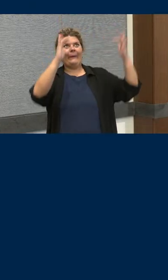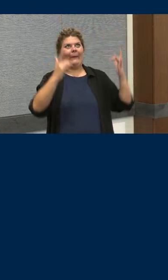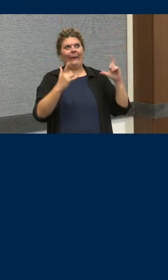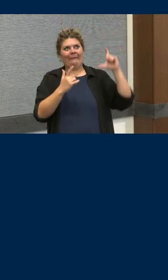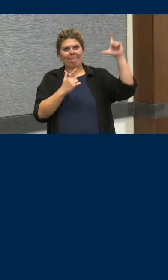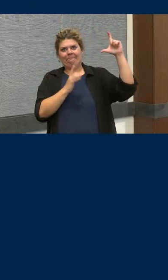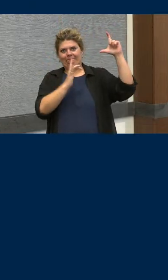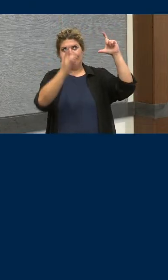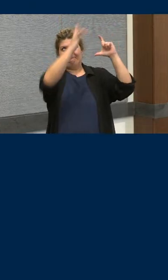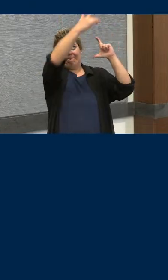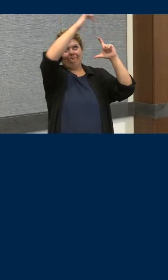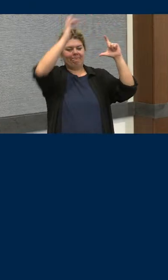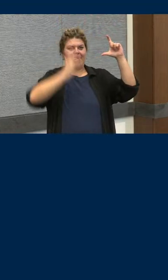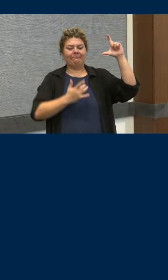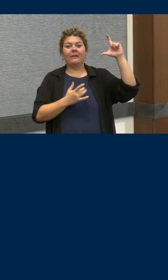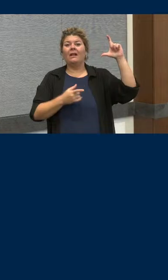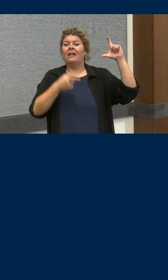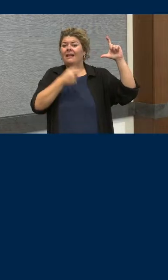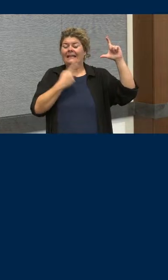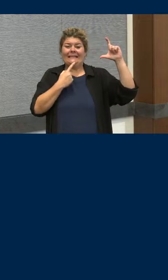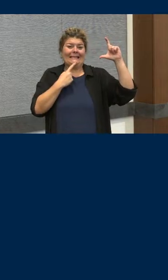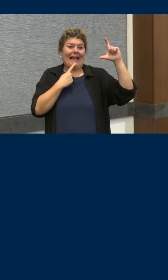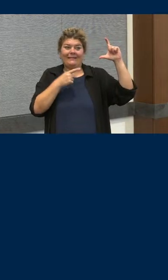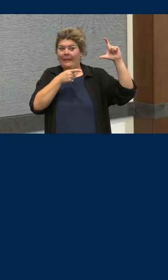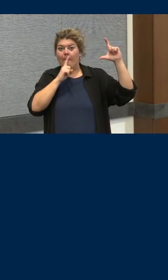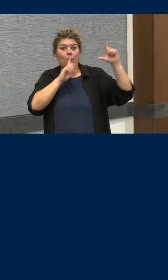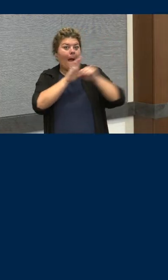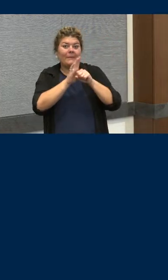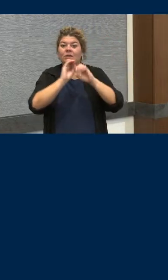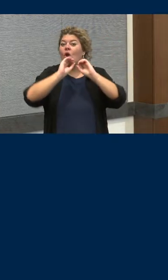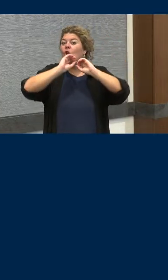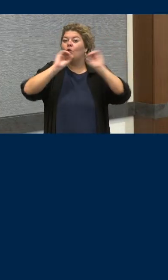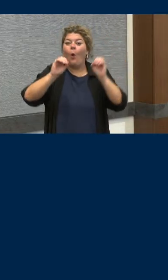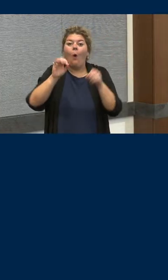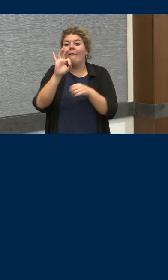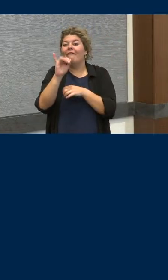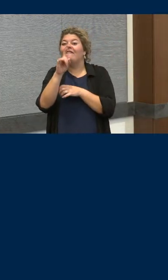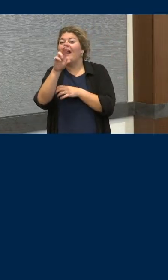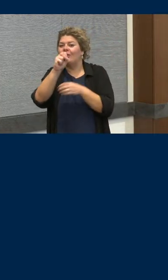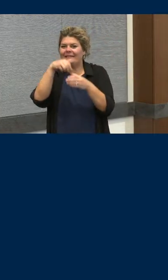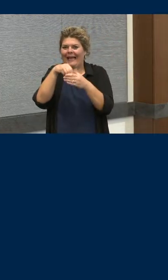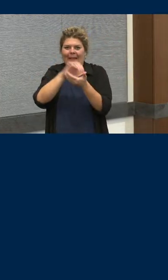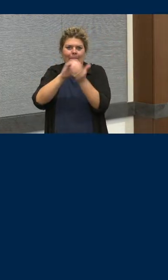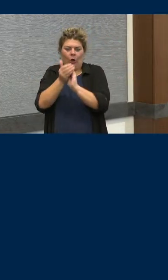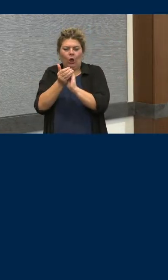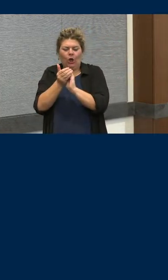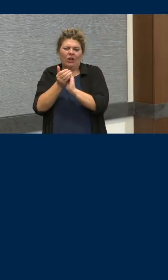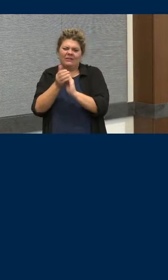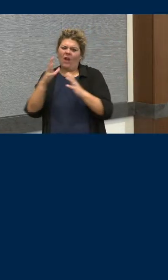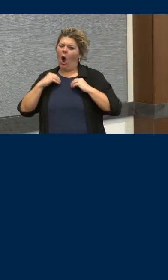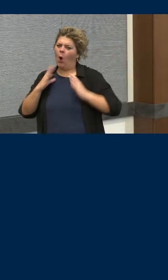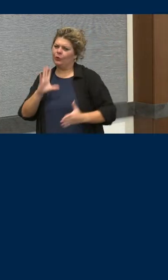beefburger, Guaranteed by the owner. In the